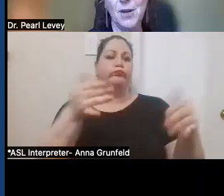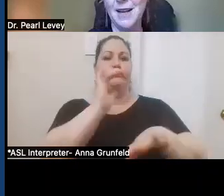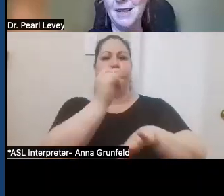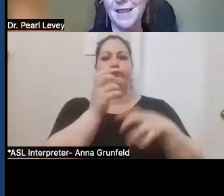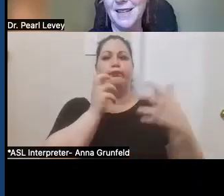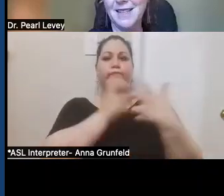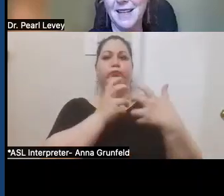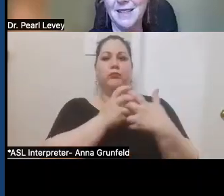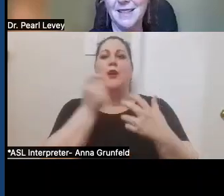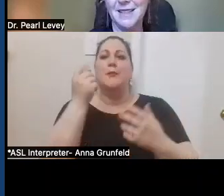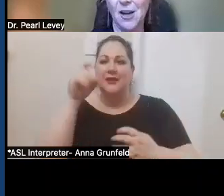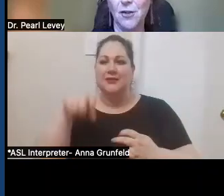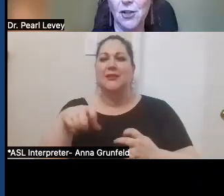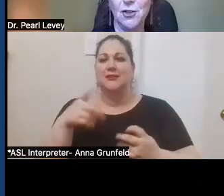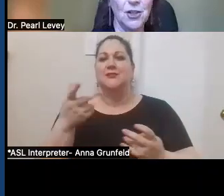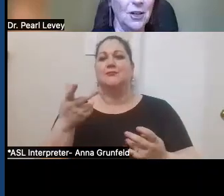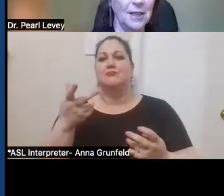Okay, next slide and over to you, Tony.